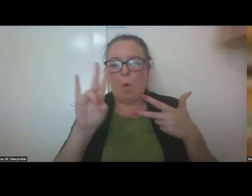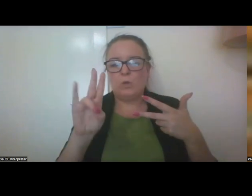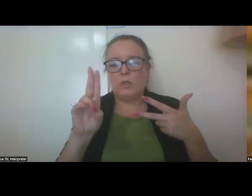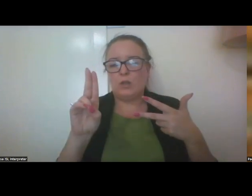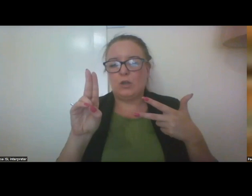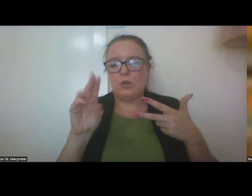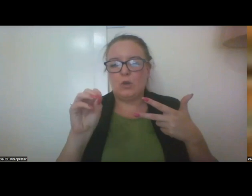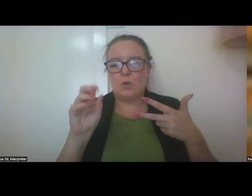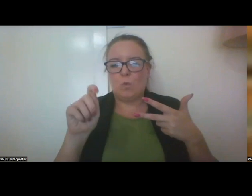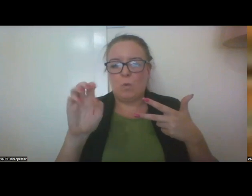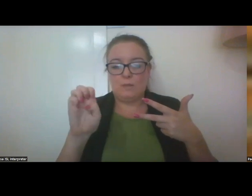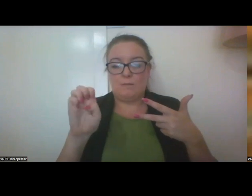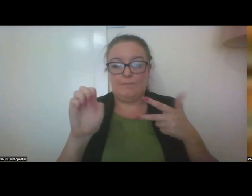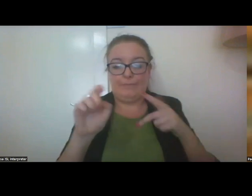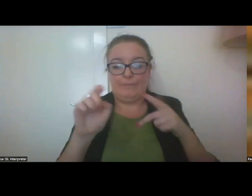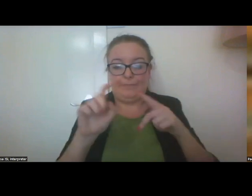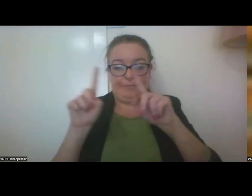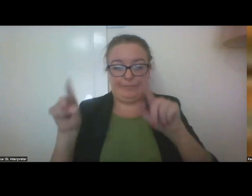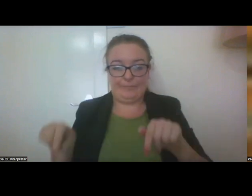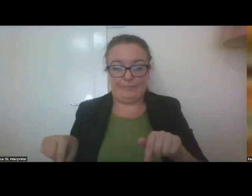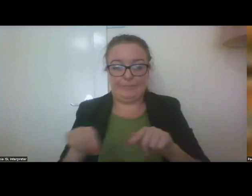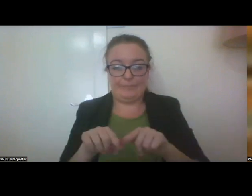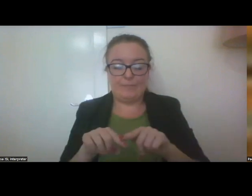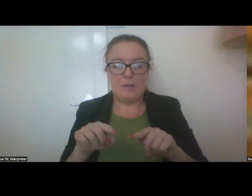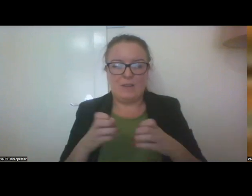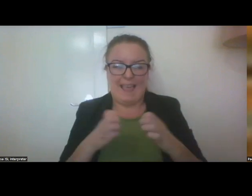for every piece of equipment you want to buy